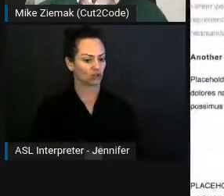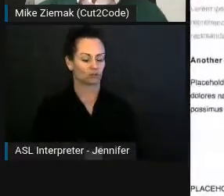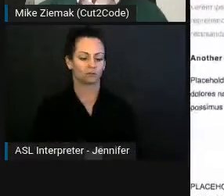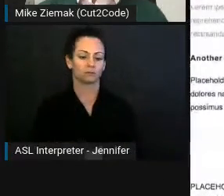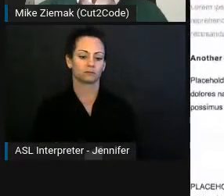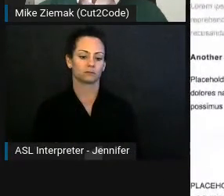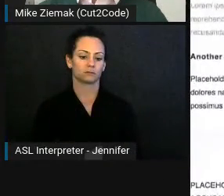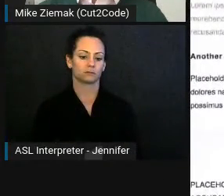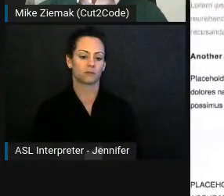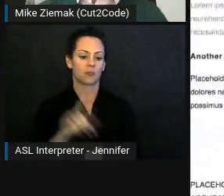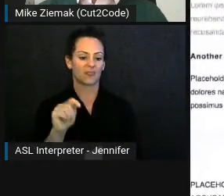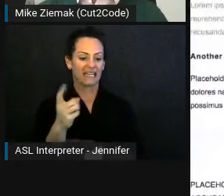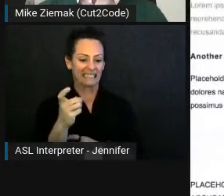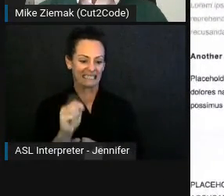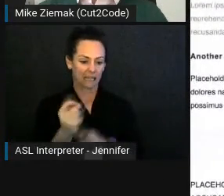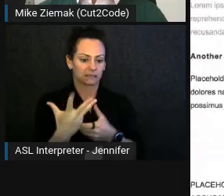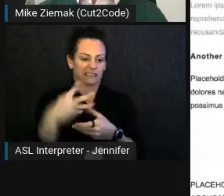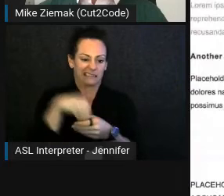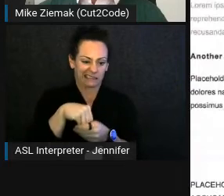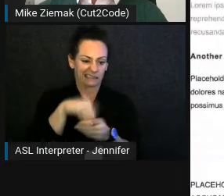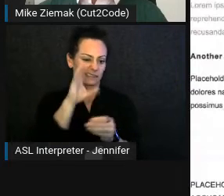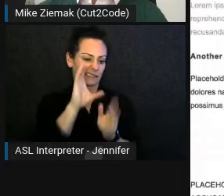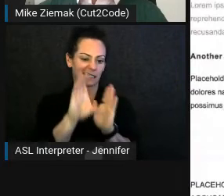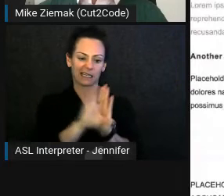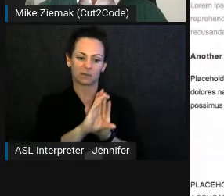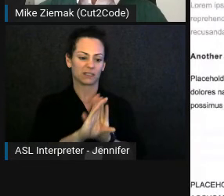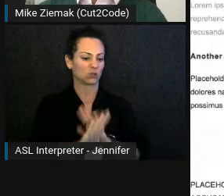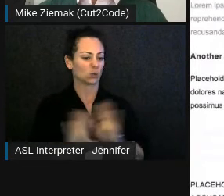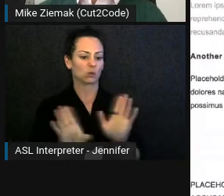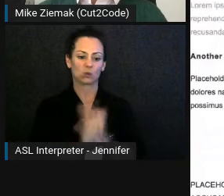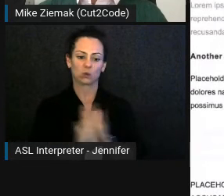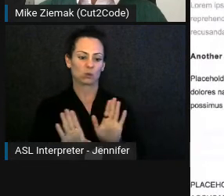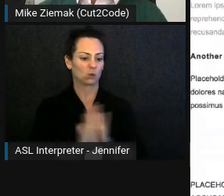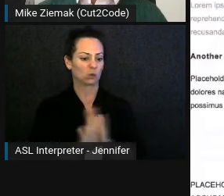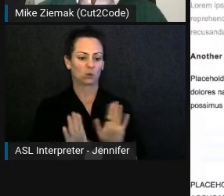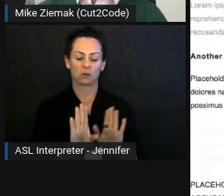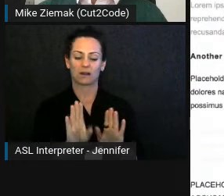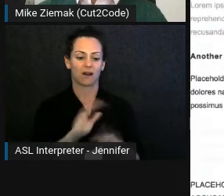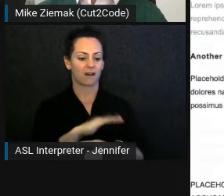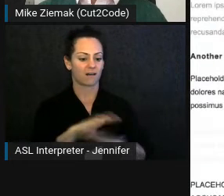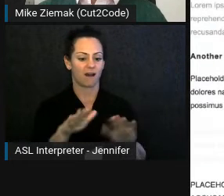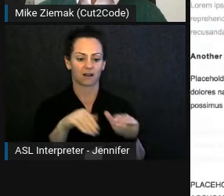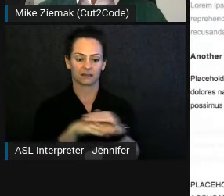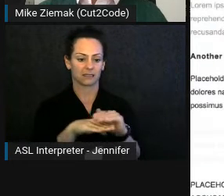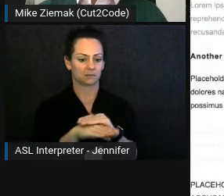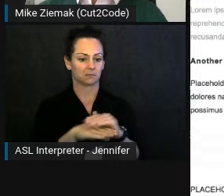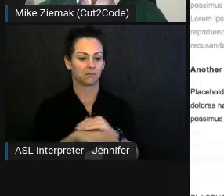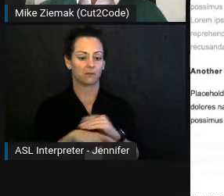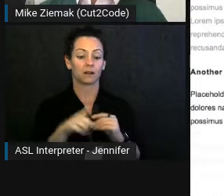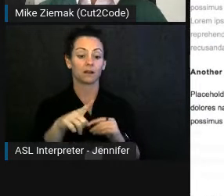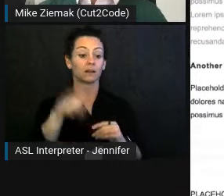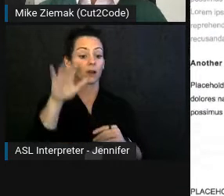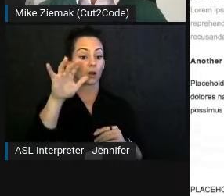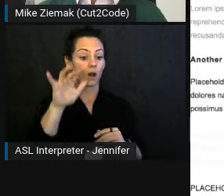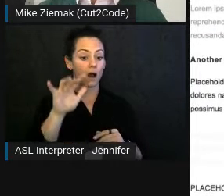If we scroll down further a bit to the text section, we'll notice that there are no margins.